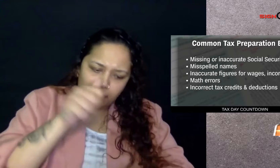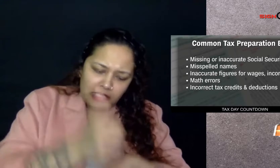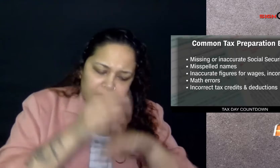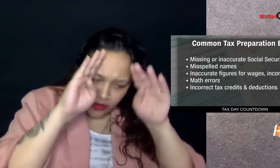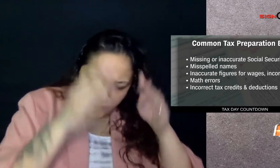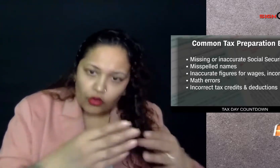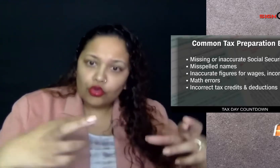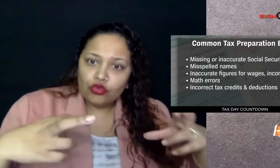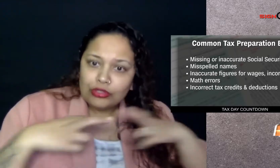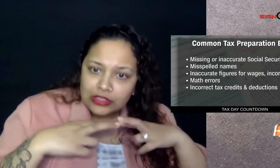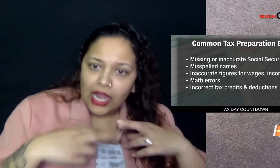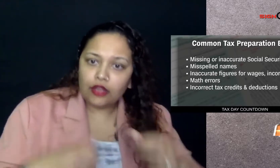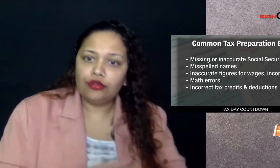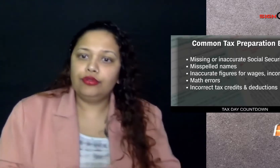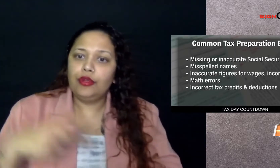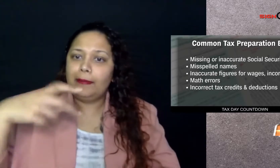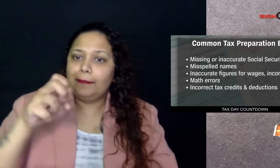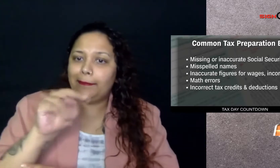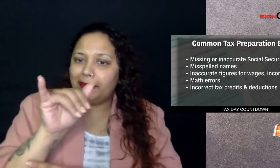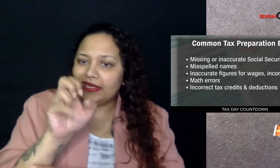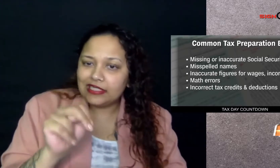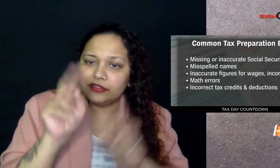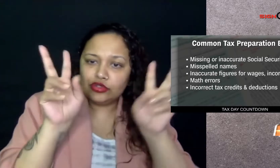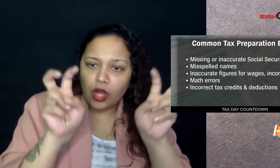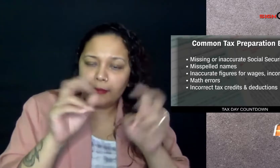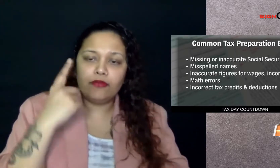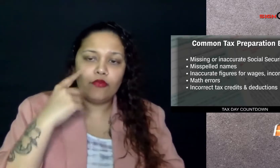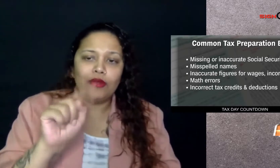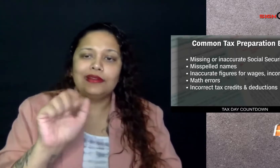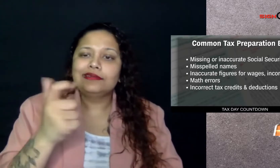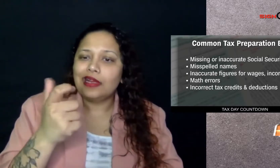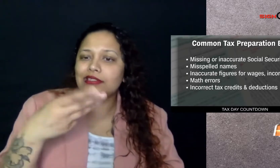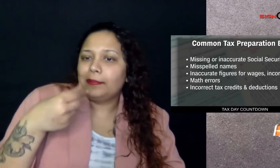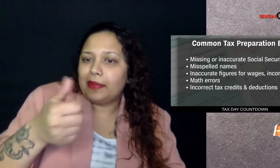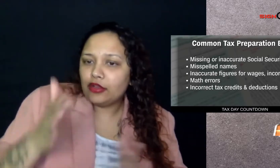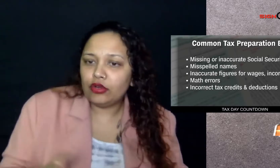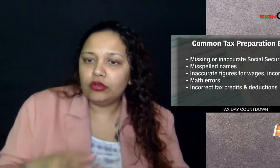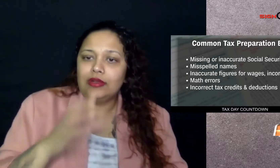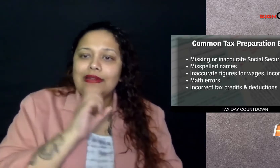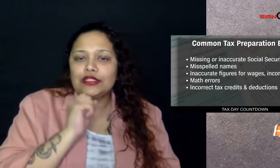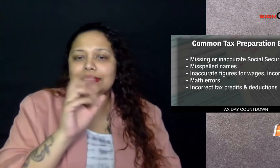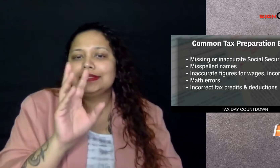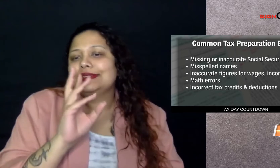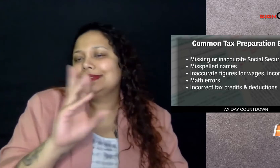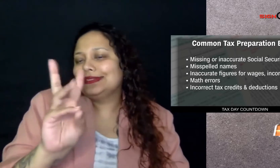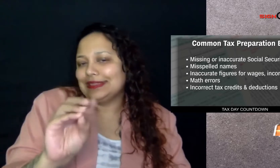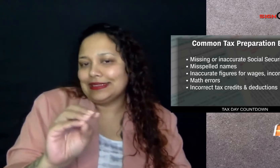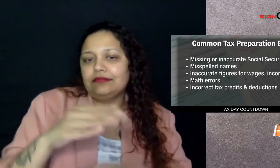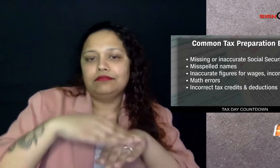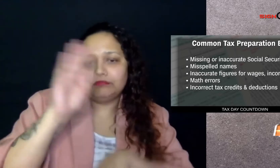some sites will offer specialized help on retirement and pension topics for taxpayers age 60 and above.